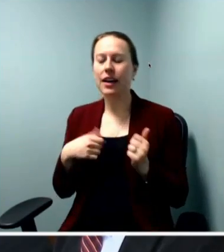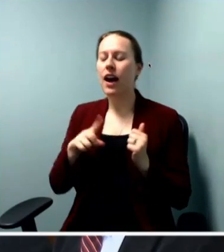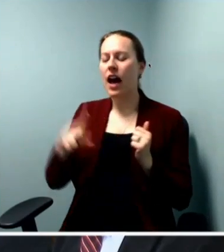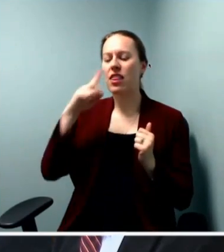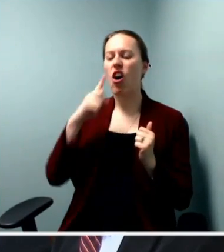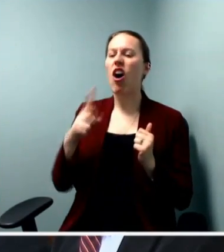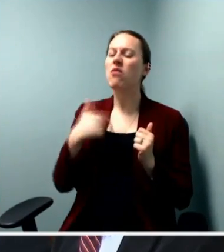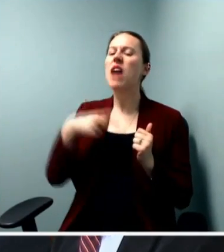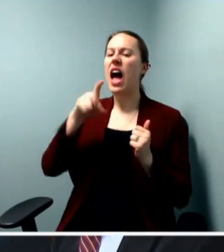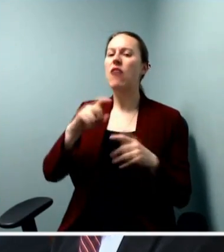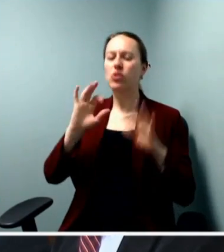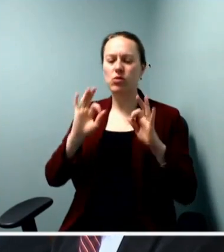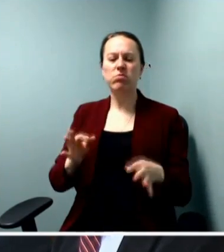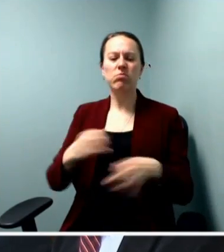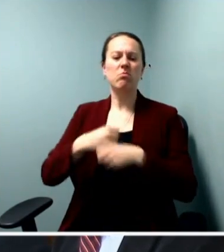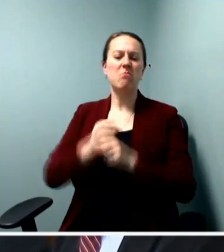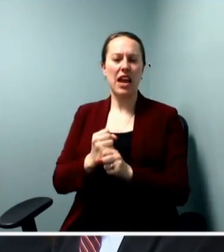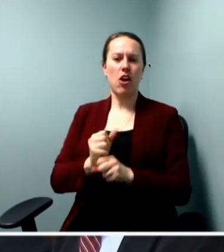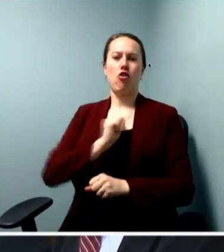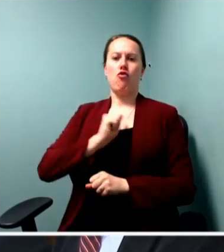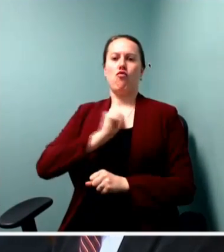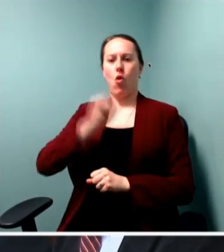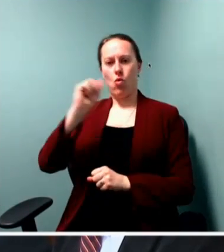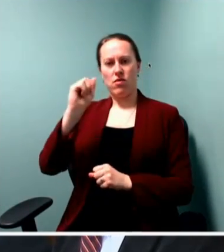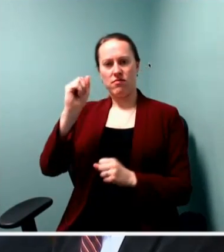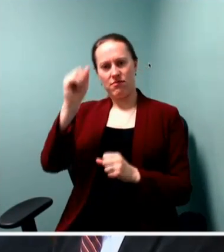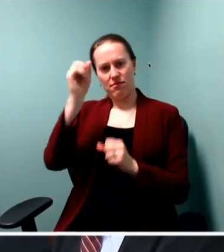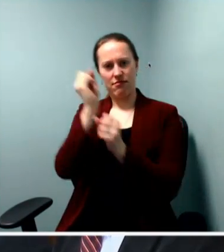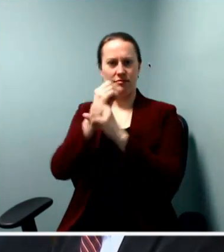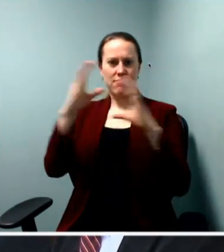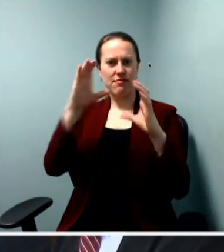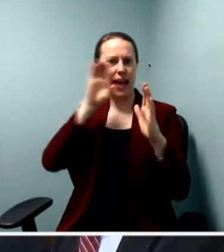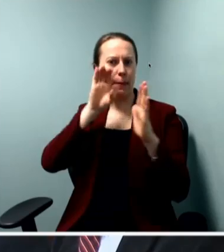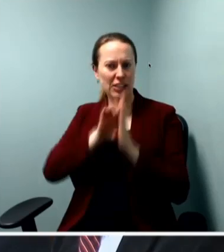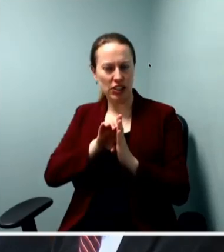We have to pick up the tools. We weren't given the access to go to the dance classes,